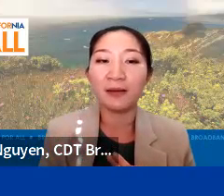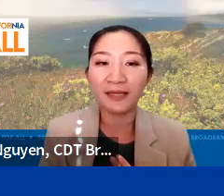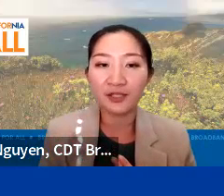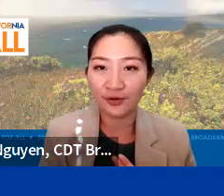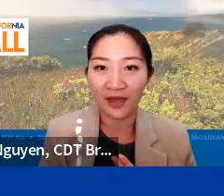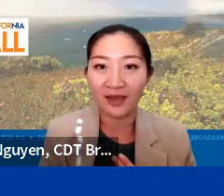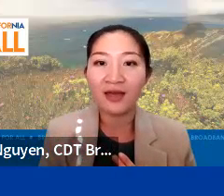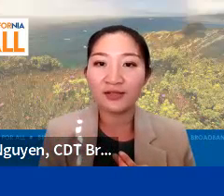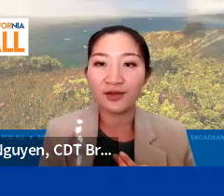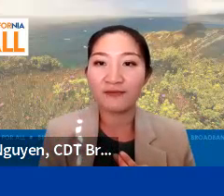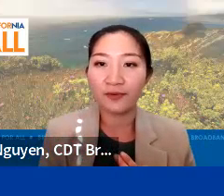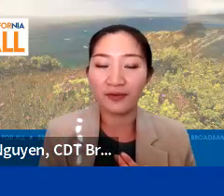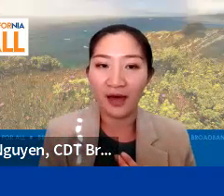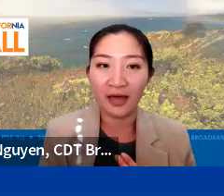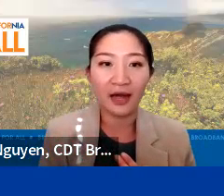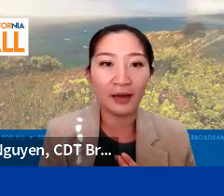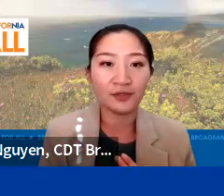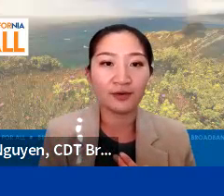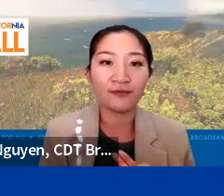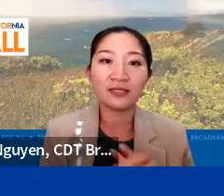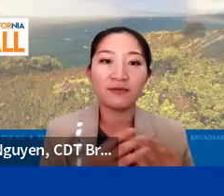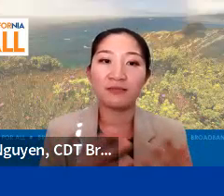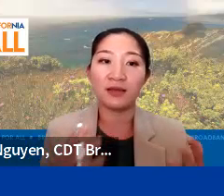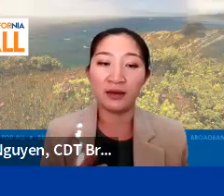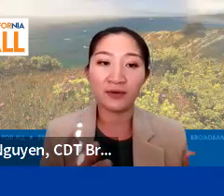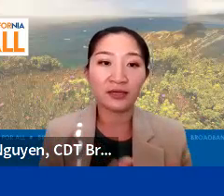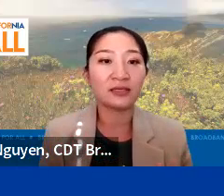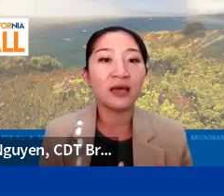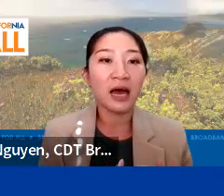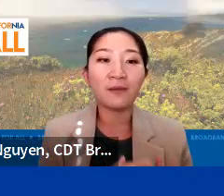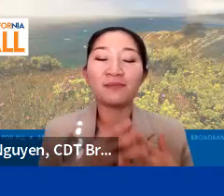equity public survey, so you can forward that and to your friends, family and networks,